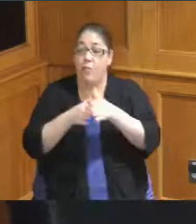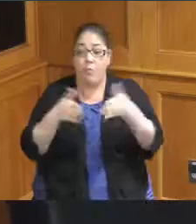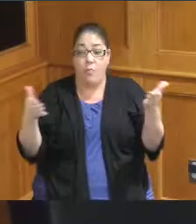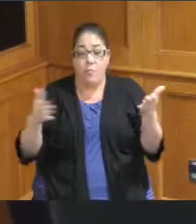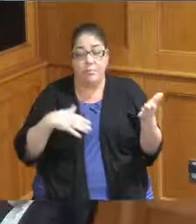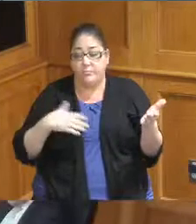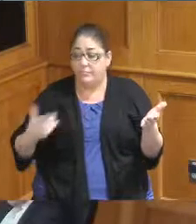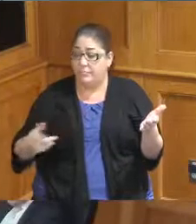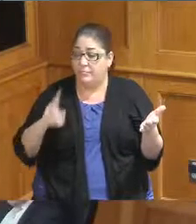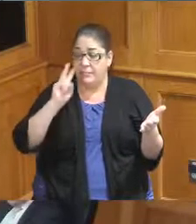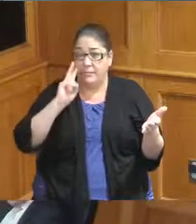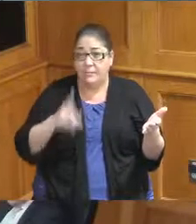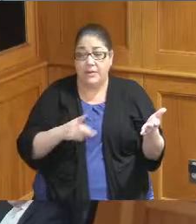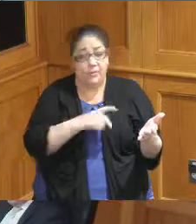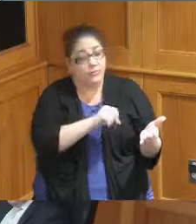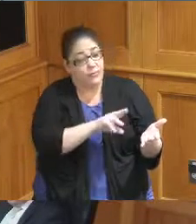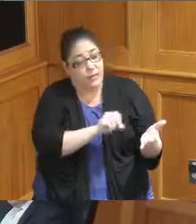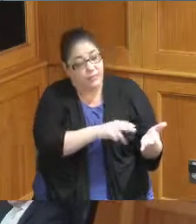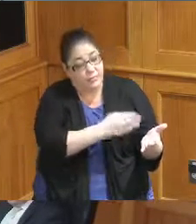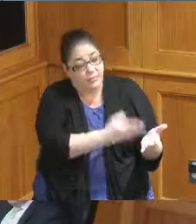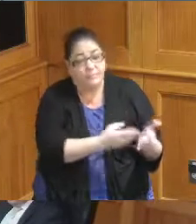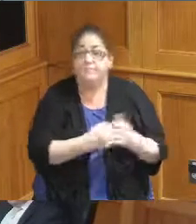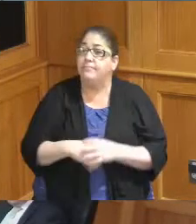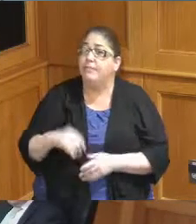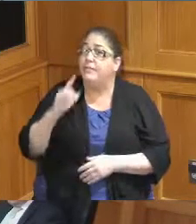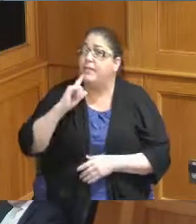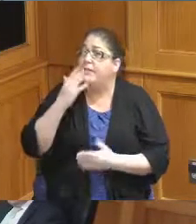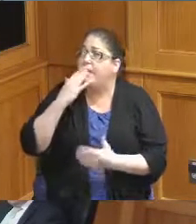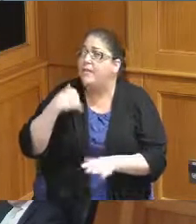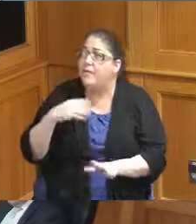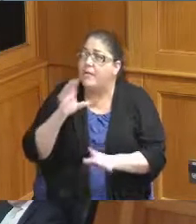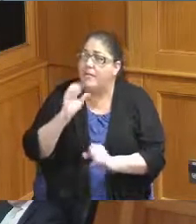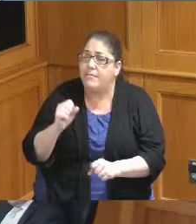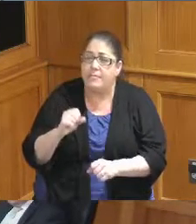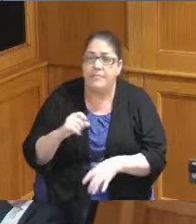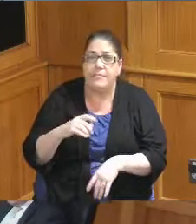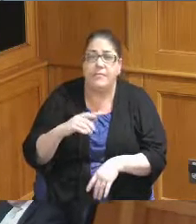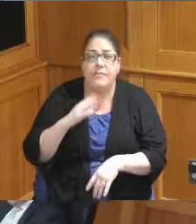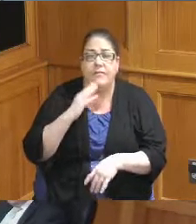Driehaus thank you thank you for the update I really appreciate it we've kind of been paying